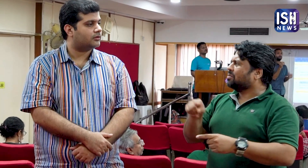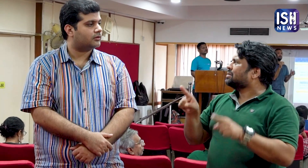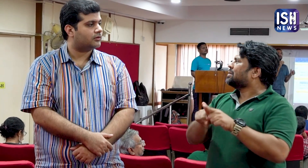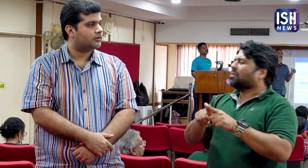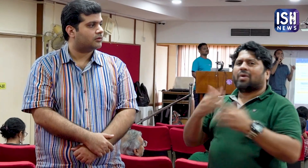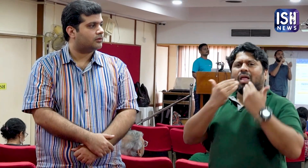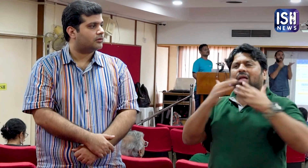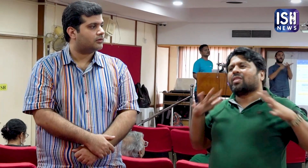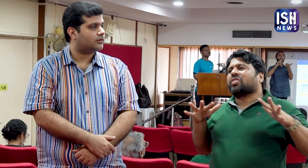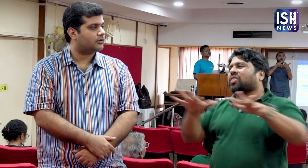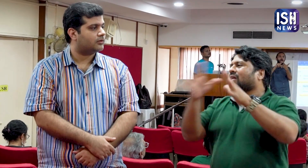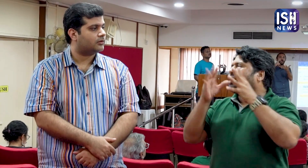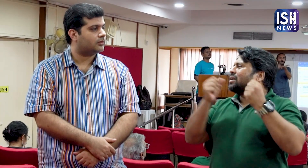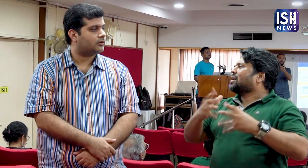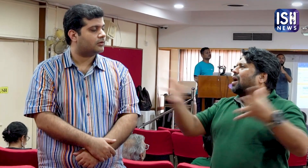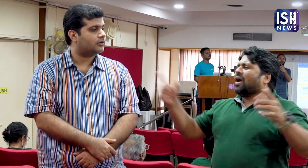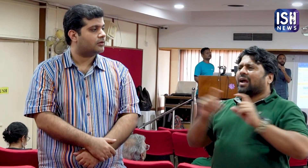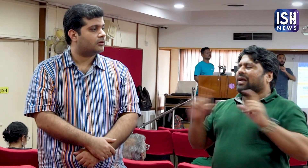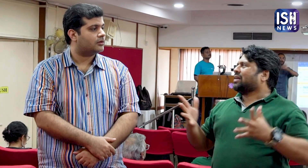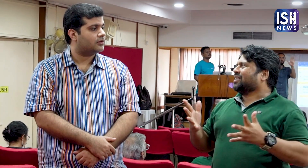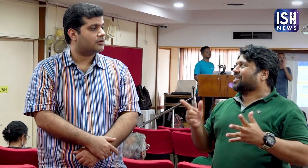is the same as allowing everyone to board the same compartment.